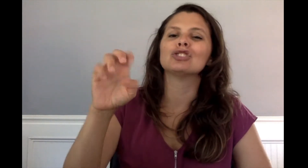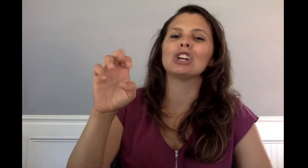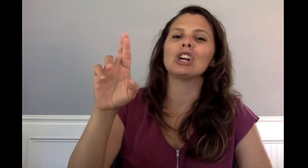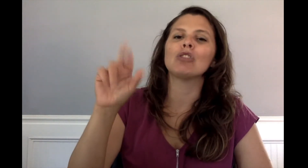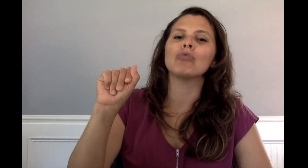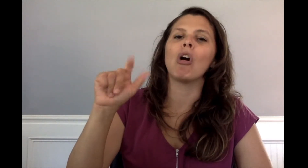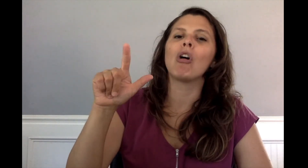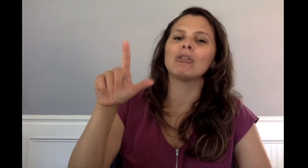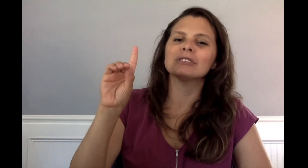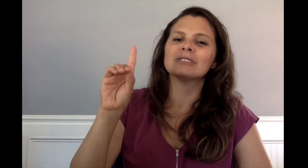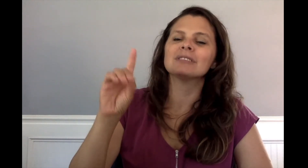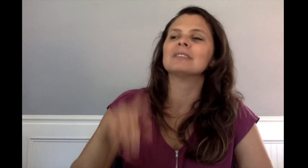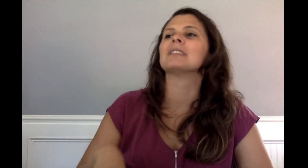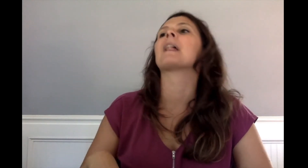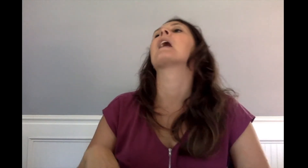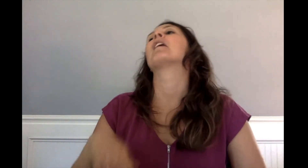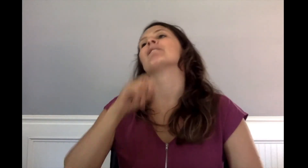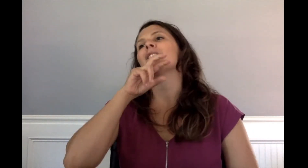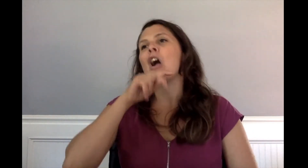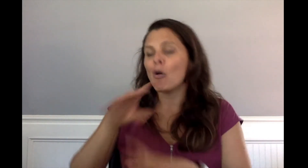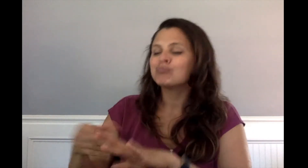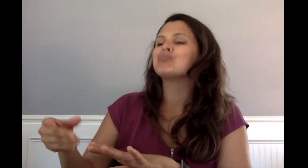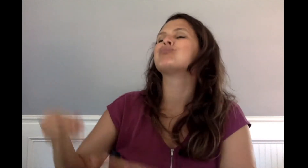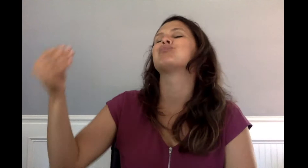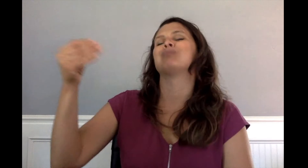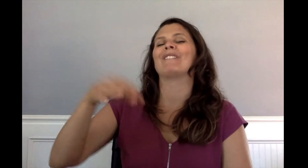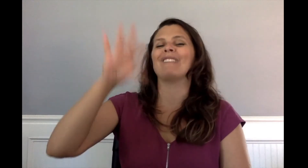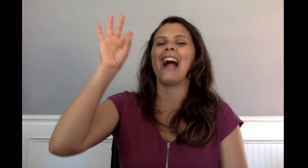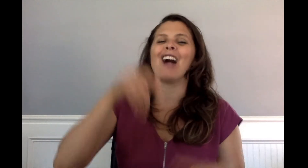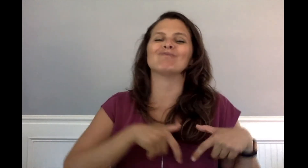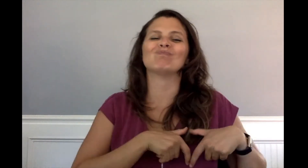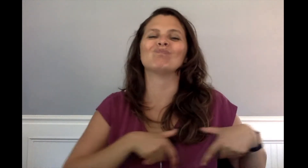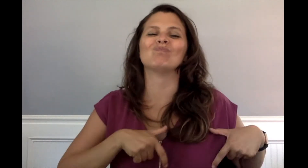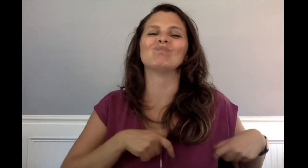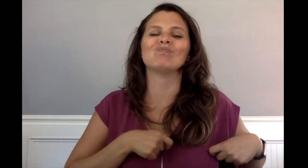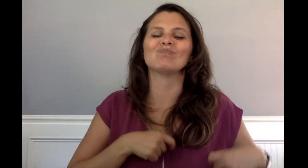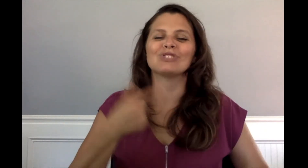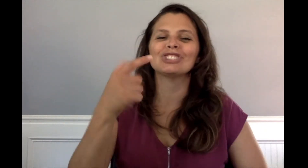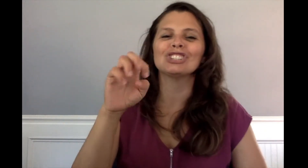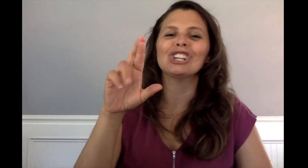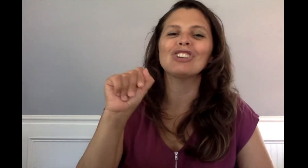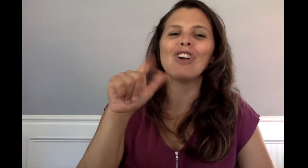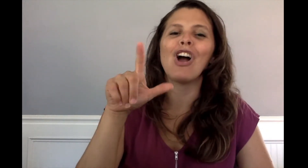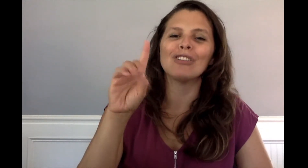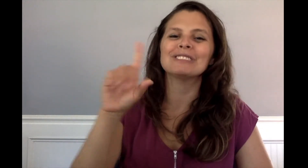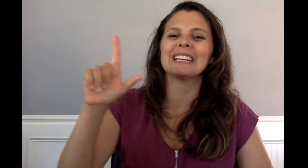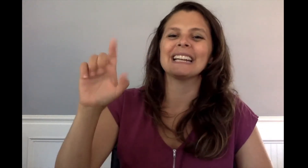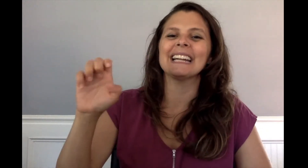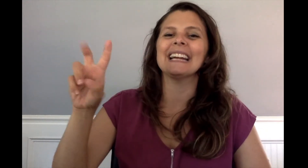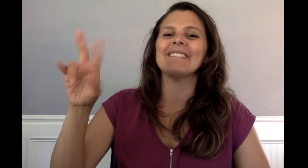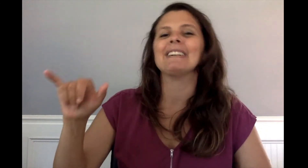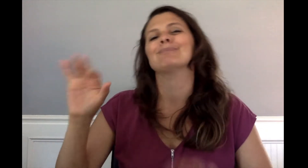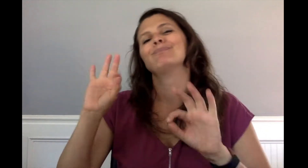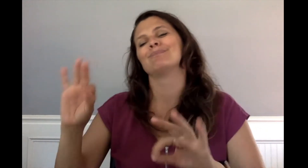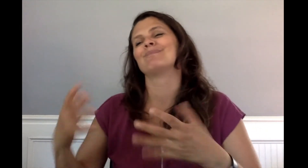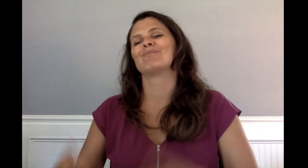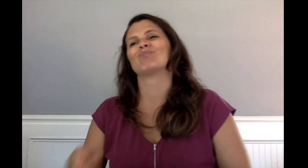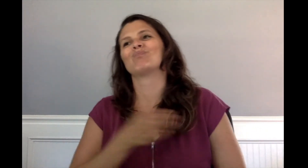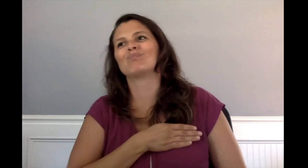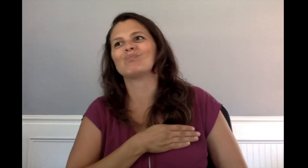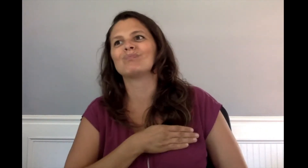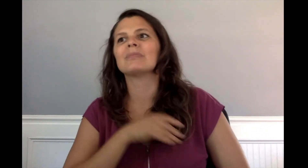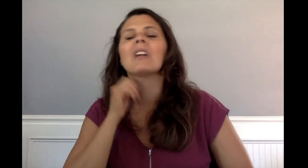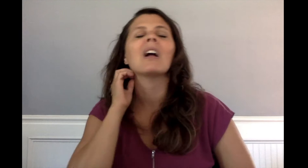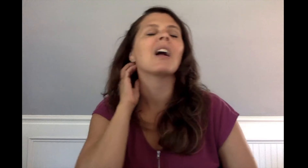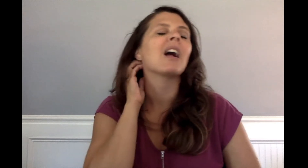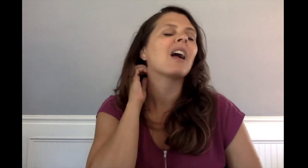Frog found the name tag with 'Gerald Levy' on it, and handed it to him.